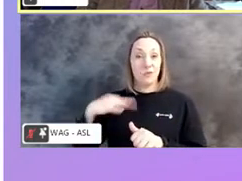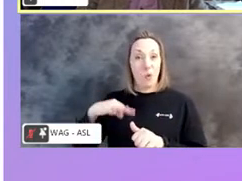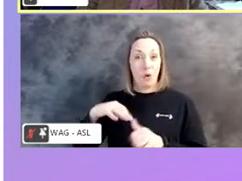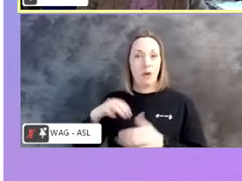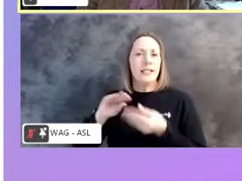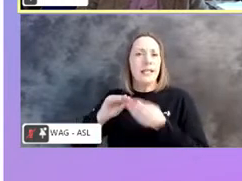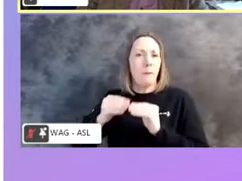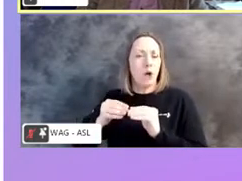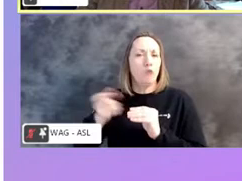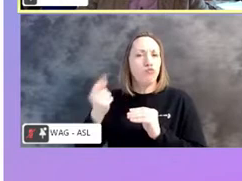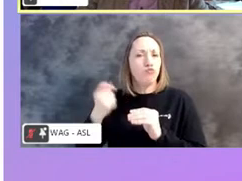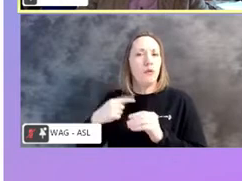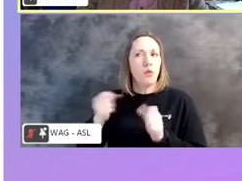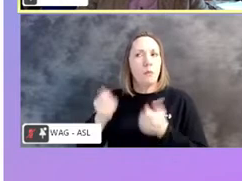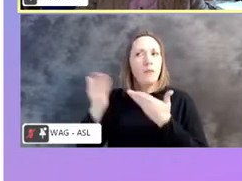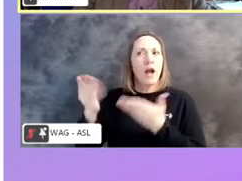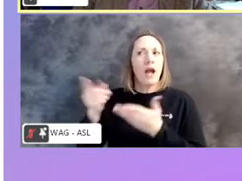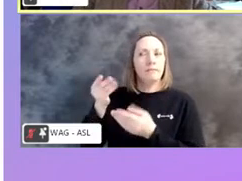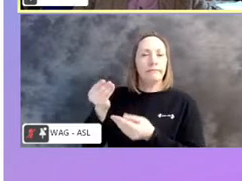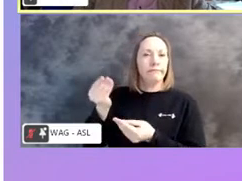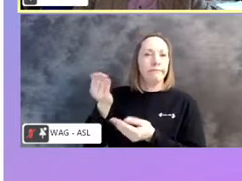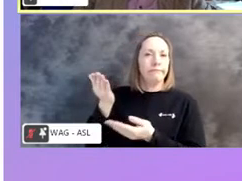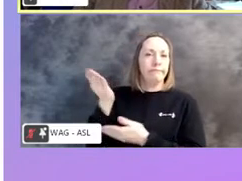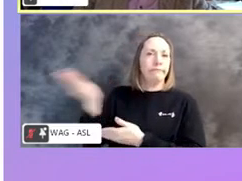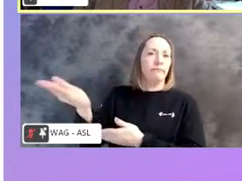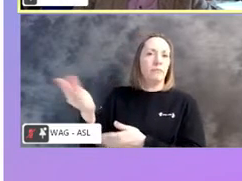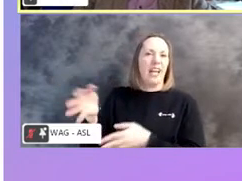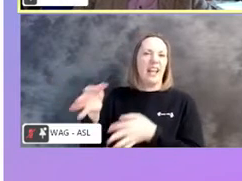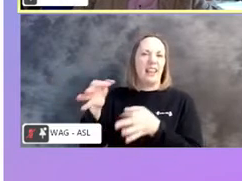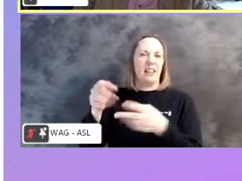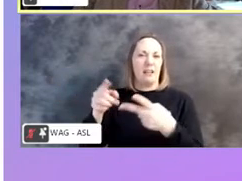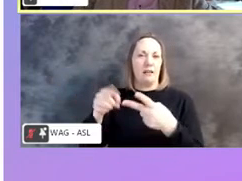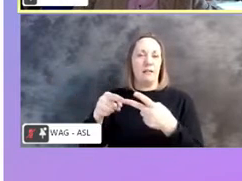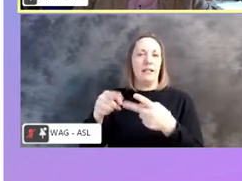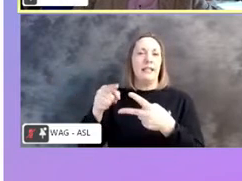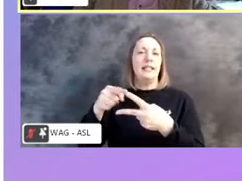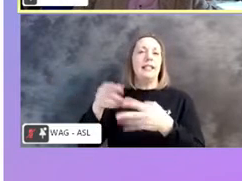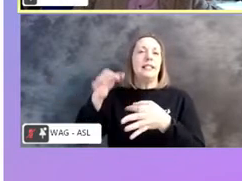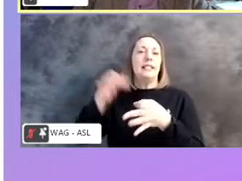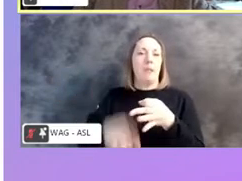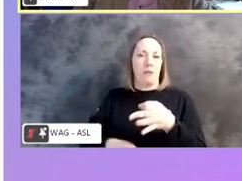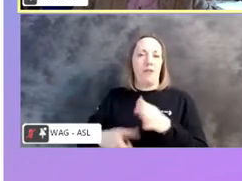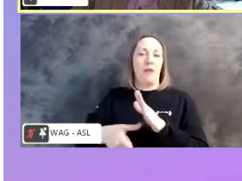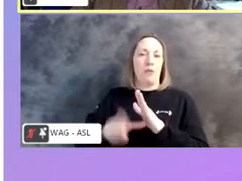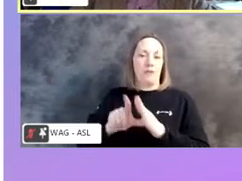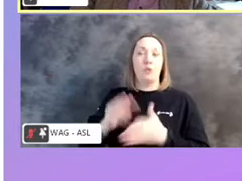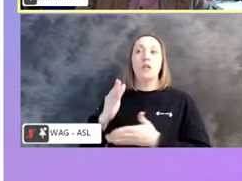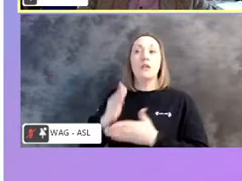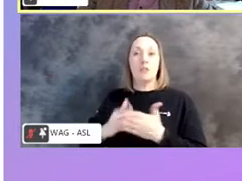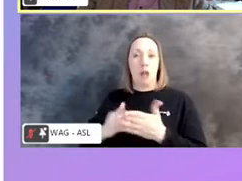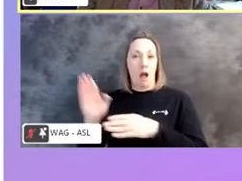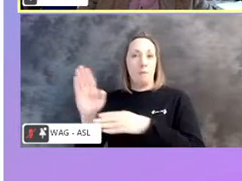You know that coming no one communicates that that just doing all the testing and the accessibility score which is a